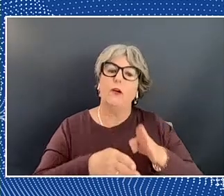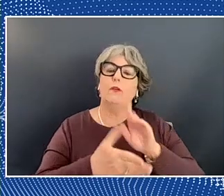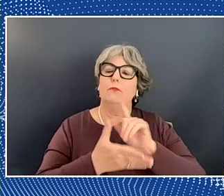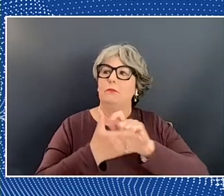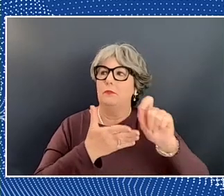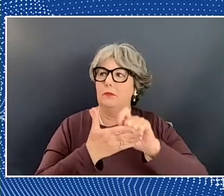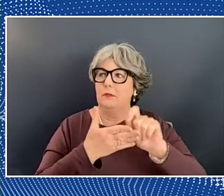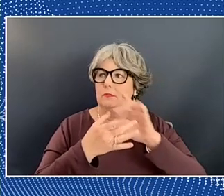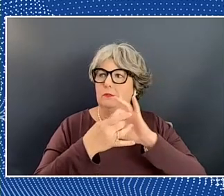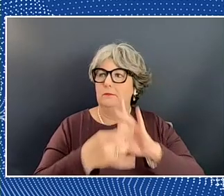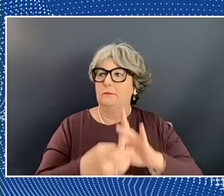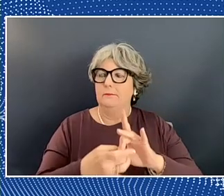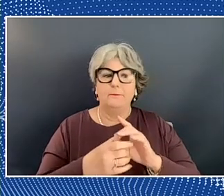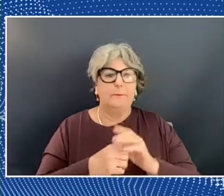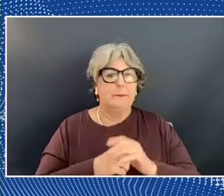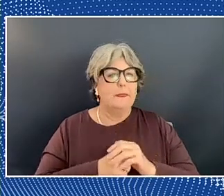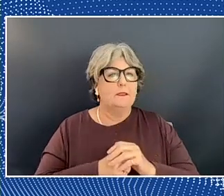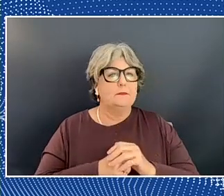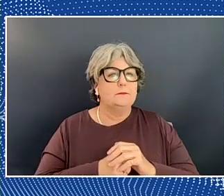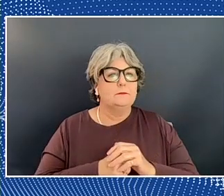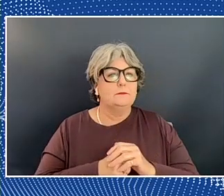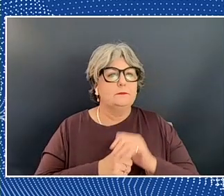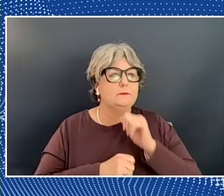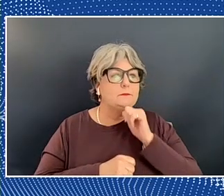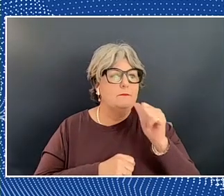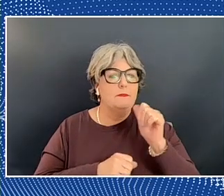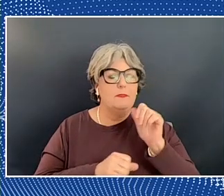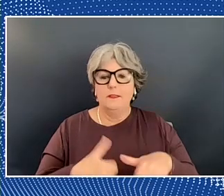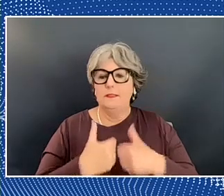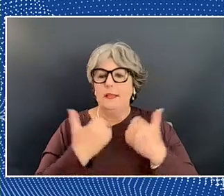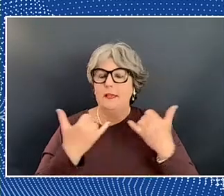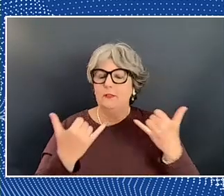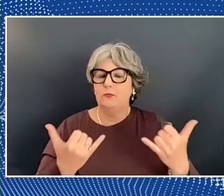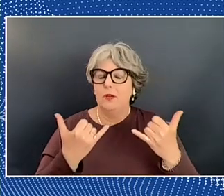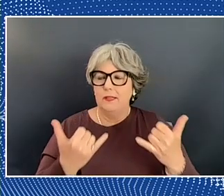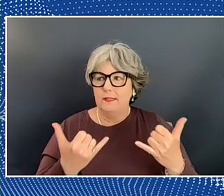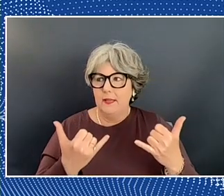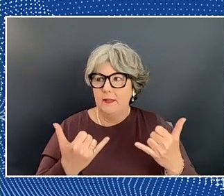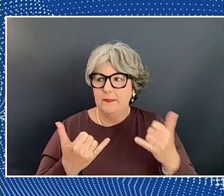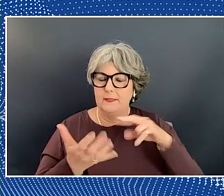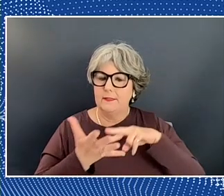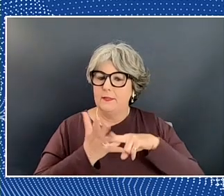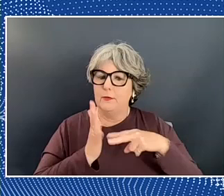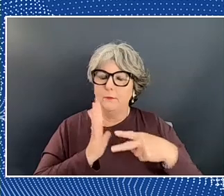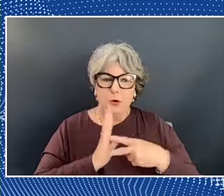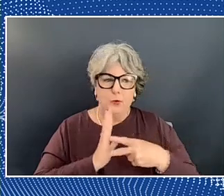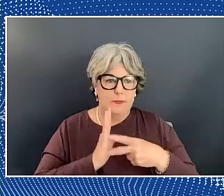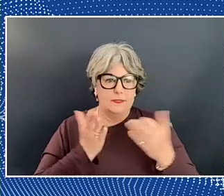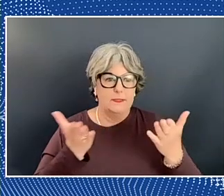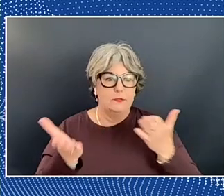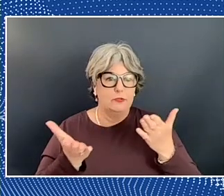That's not the task at issue here. That's not the purpose that these are serving. And so I do want to commend the